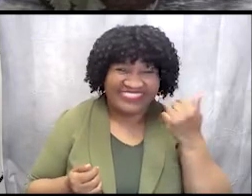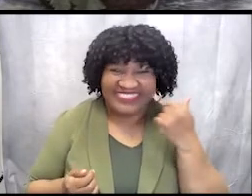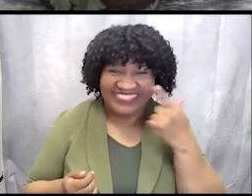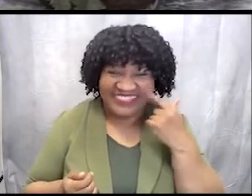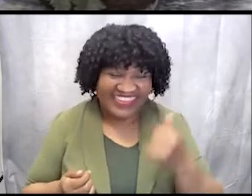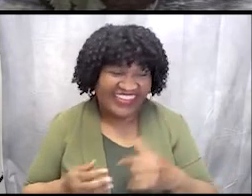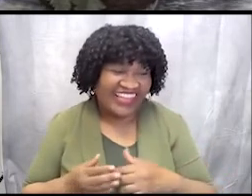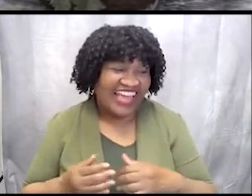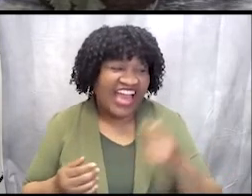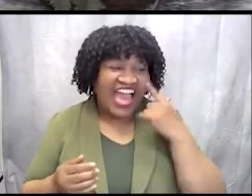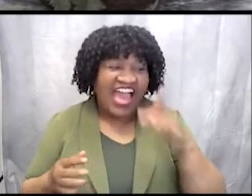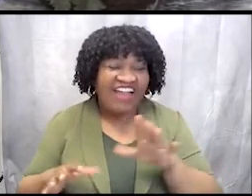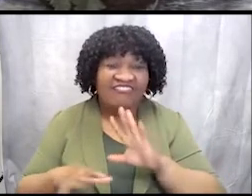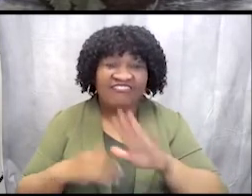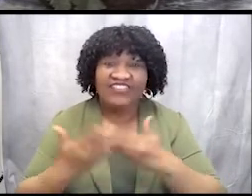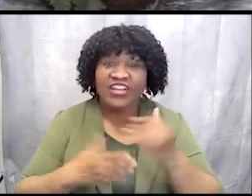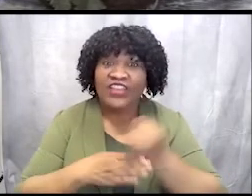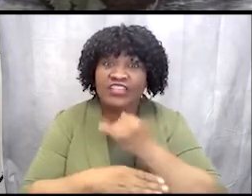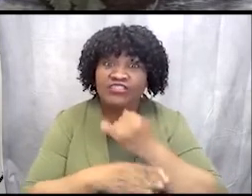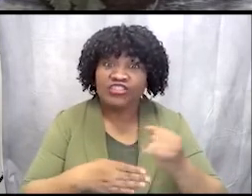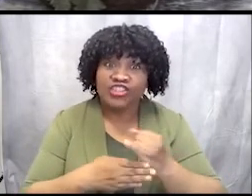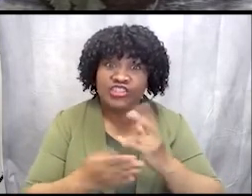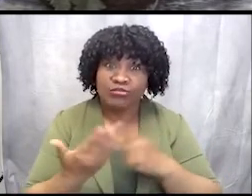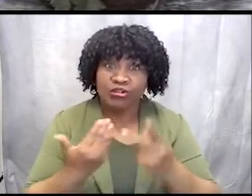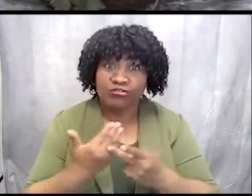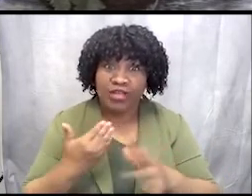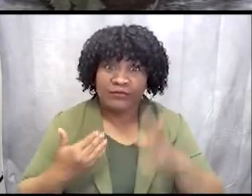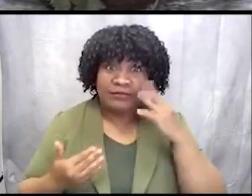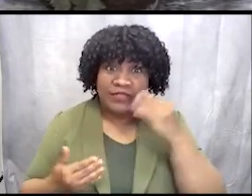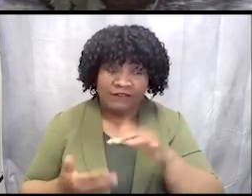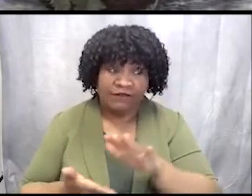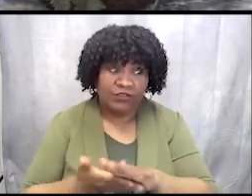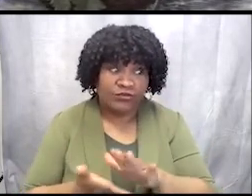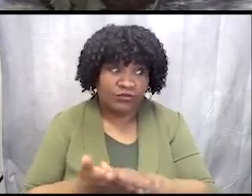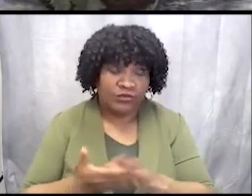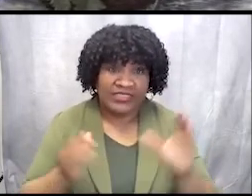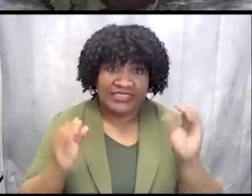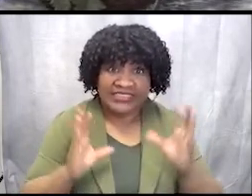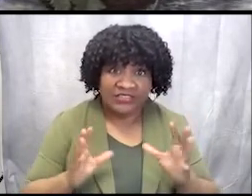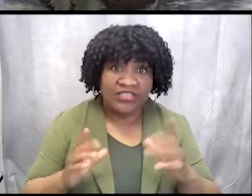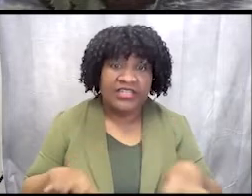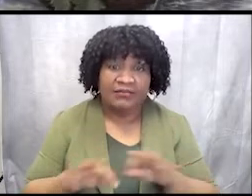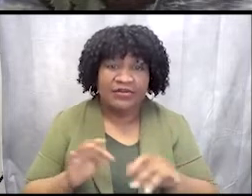I think that the whole internship experience for school leaders and teachers, that's where we get it wrong.